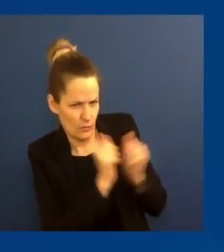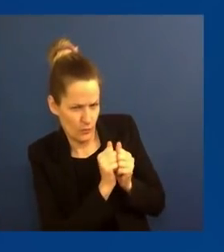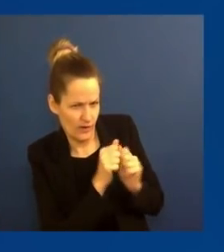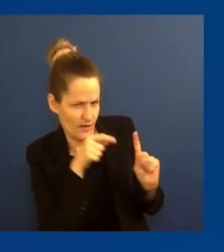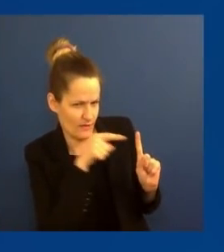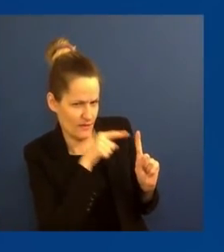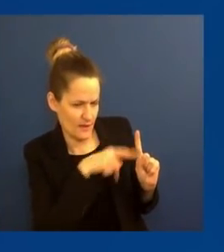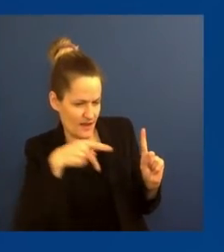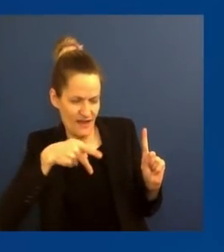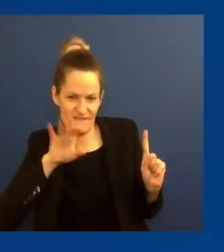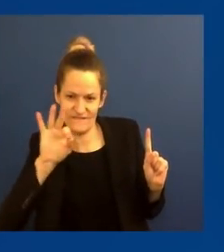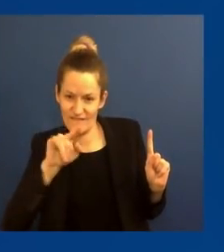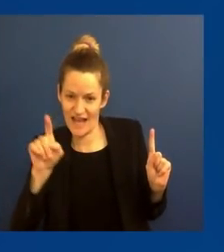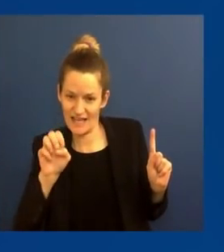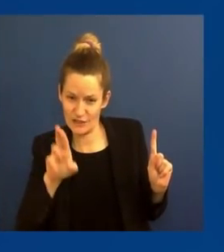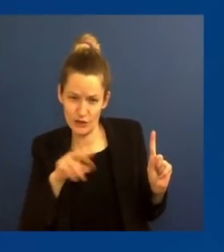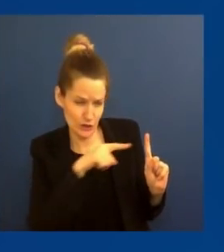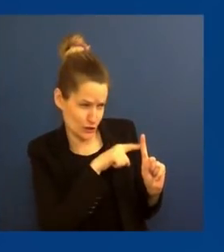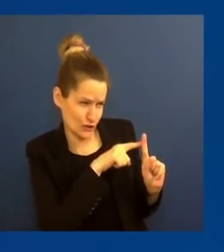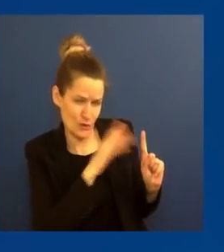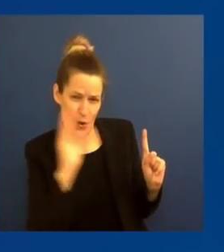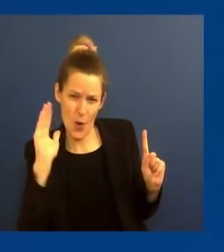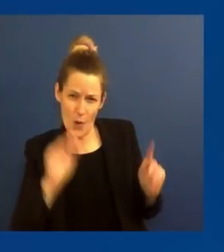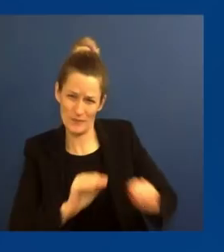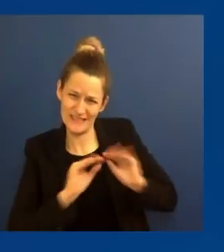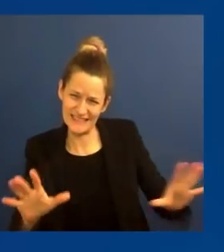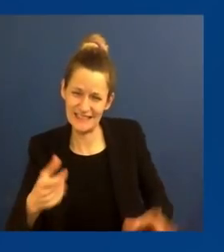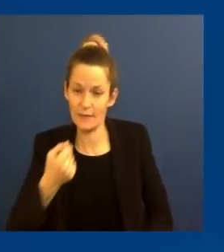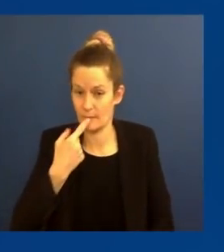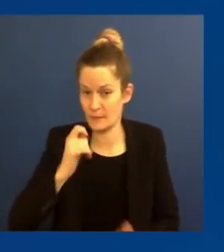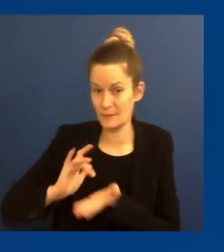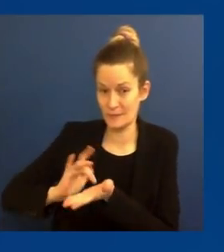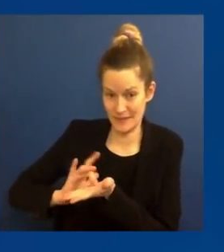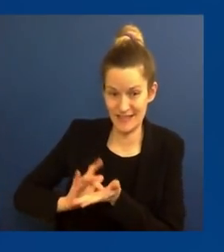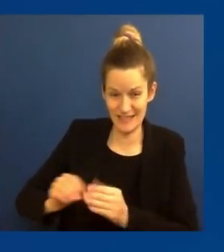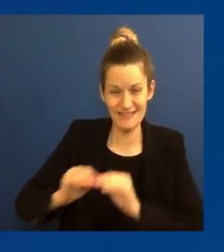We continue to take additional steps to ensure that Americans have what they need to protect themselves,